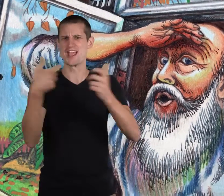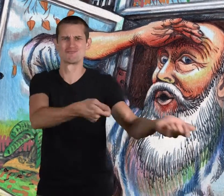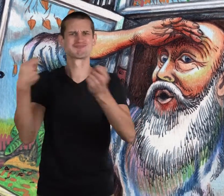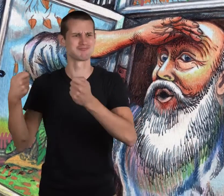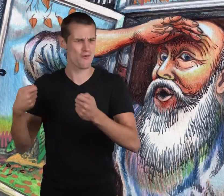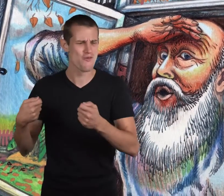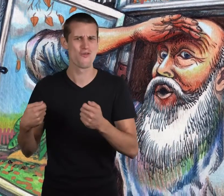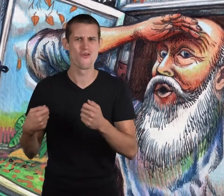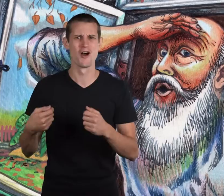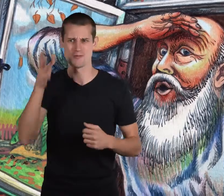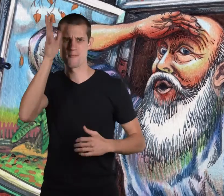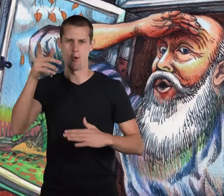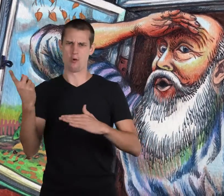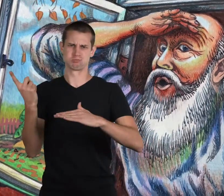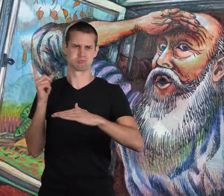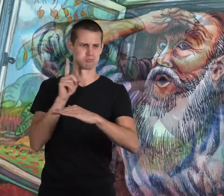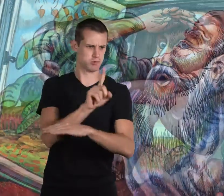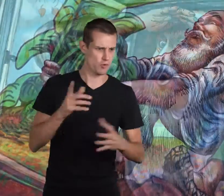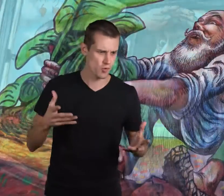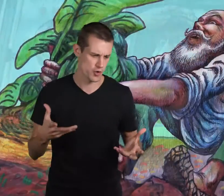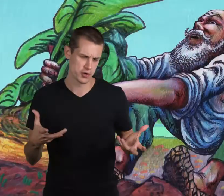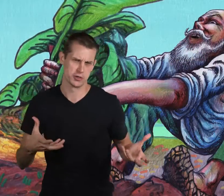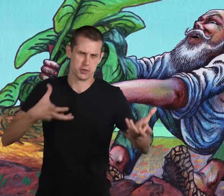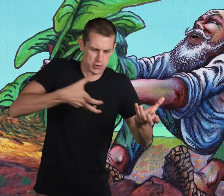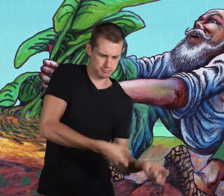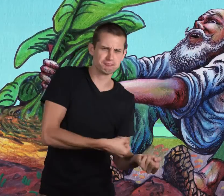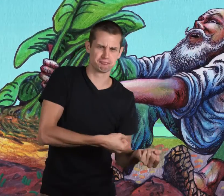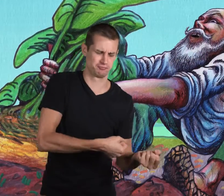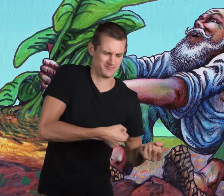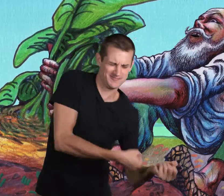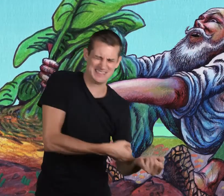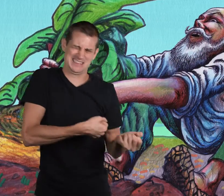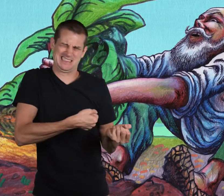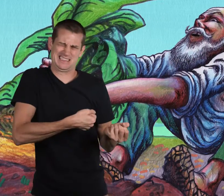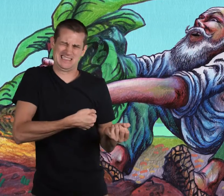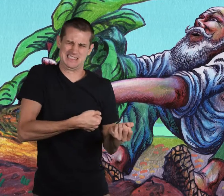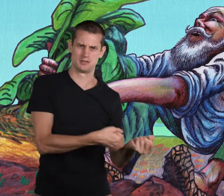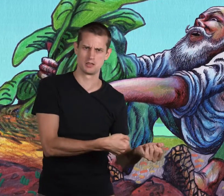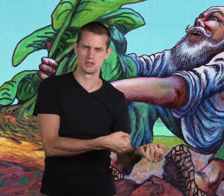"Today is the day to pull it out!" Grandpa went to the turnip.